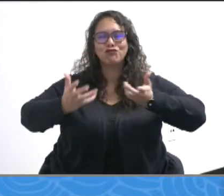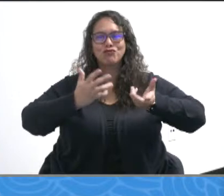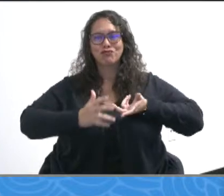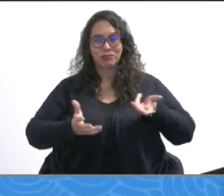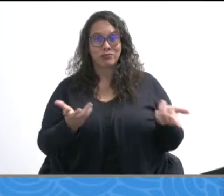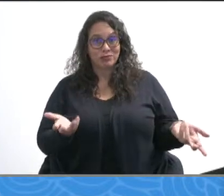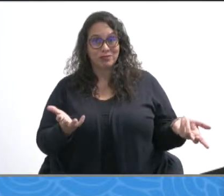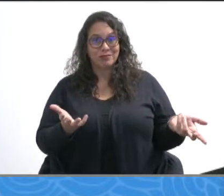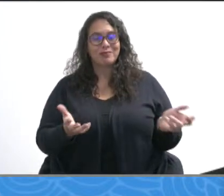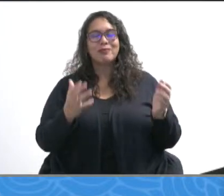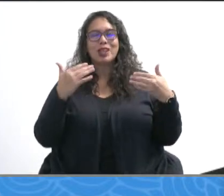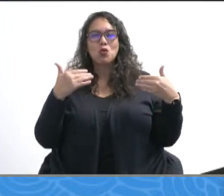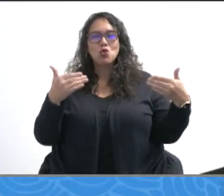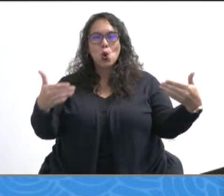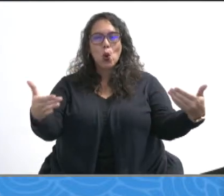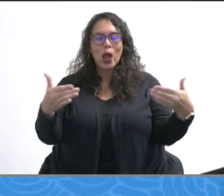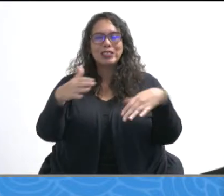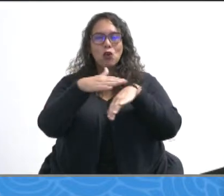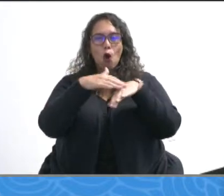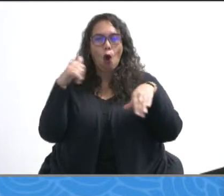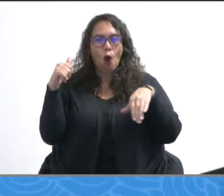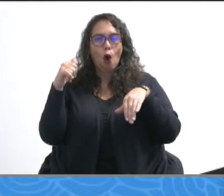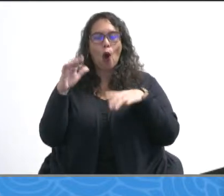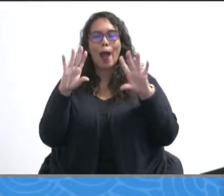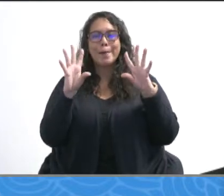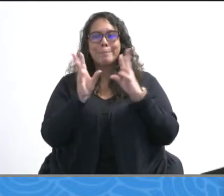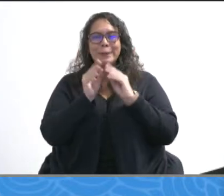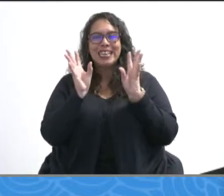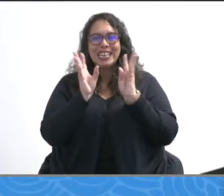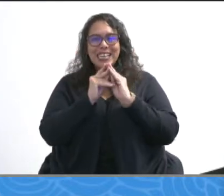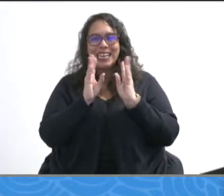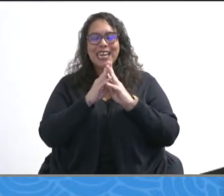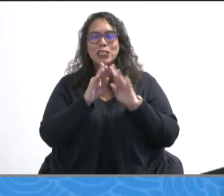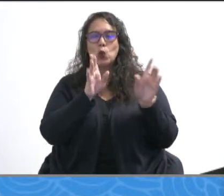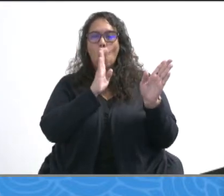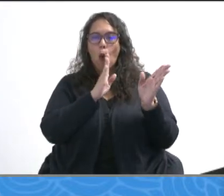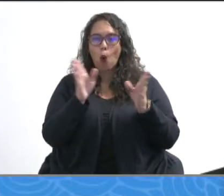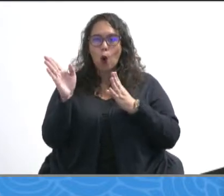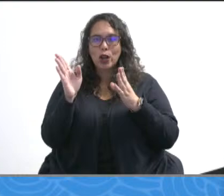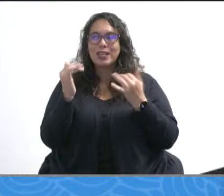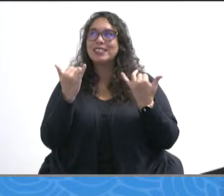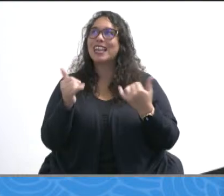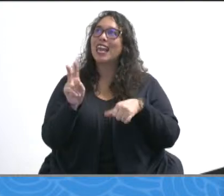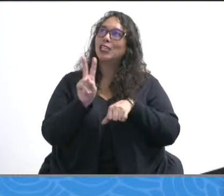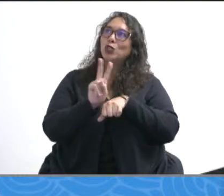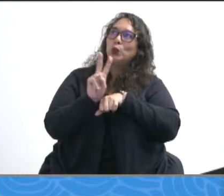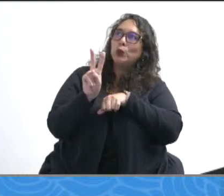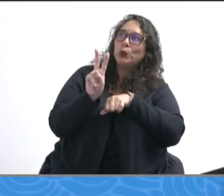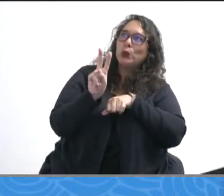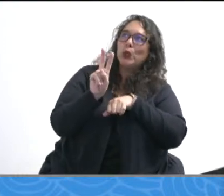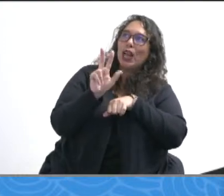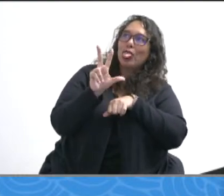So I wanna go ahead and call our meeting to order today at 2:30 PM.